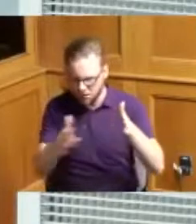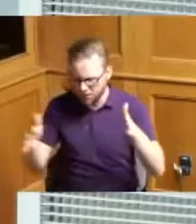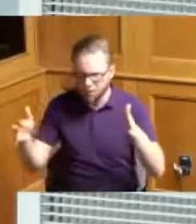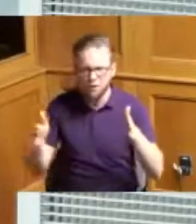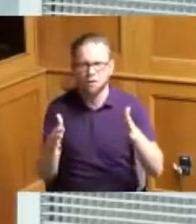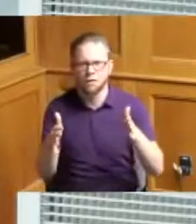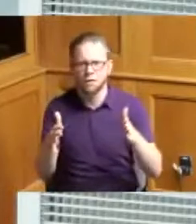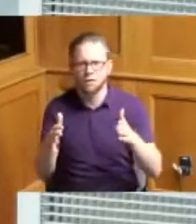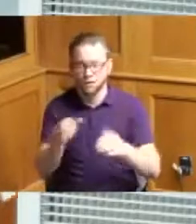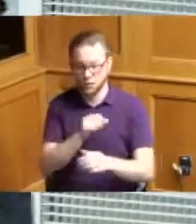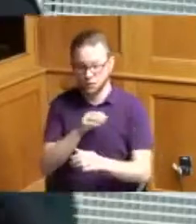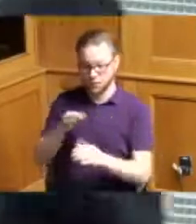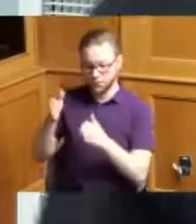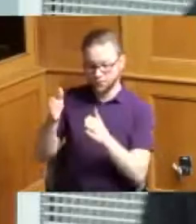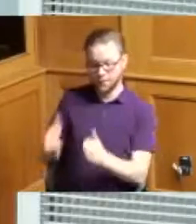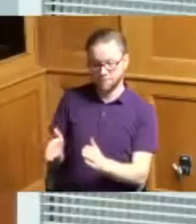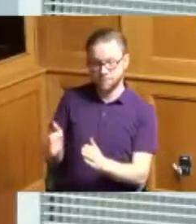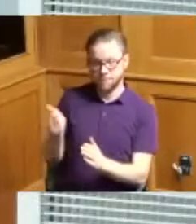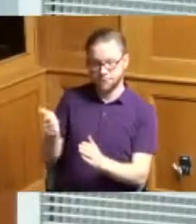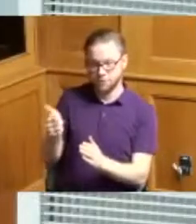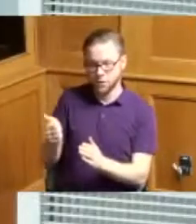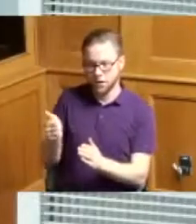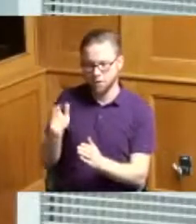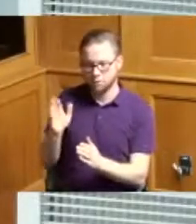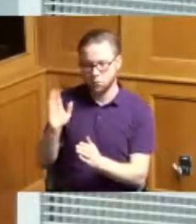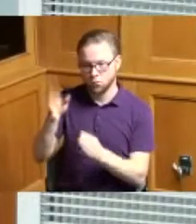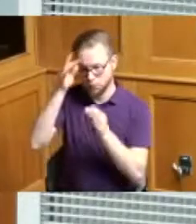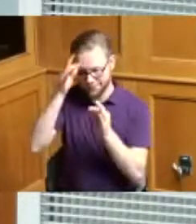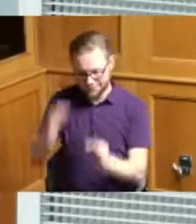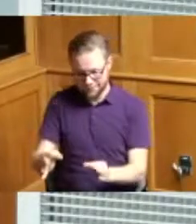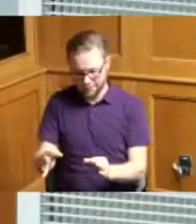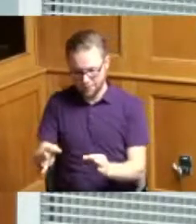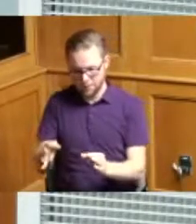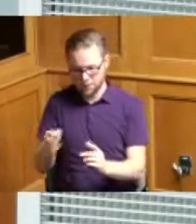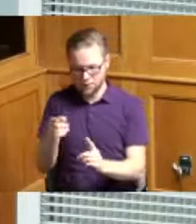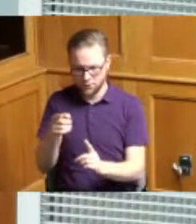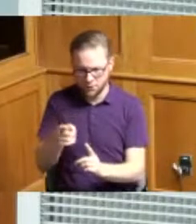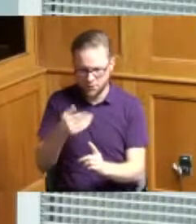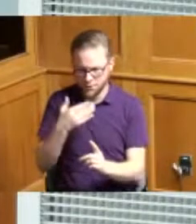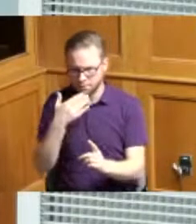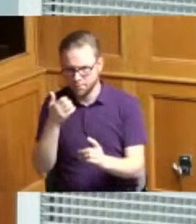staff person is making a decision at that moment in time about the best way to try to reach out